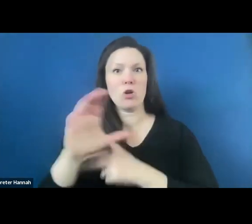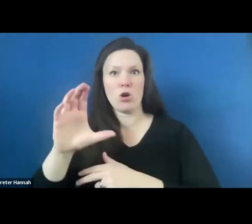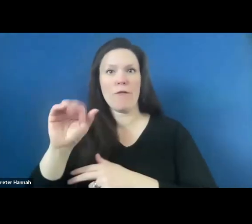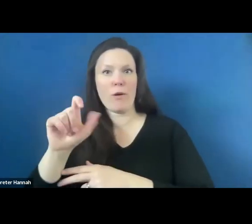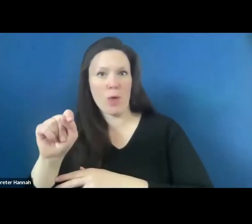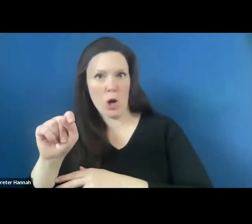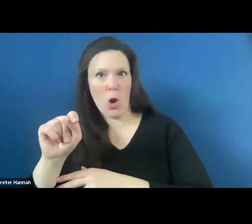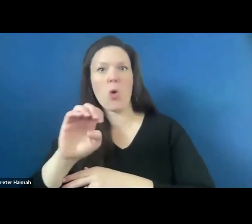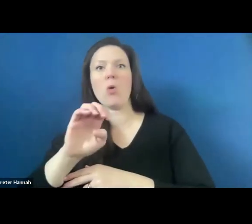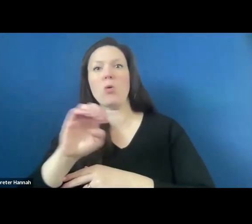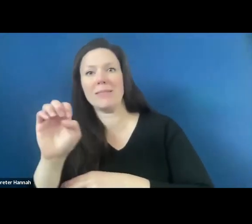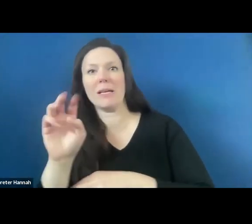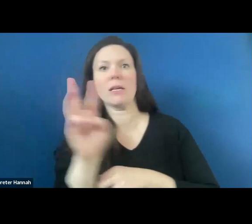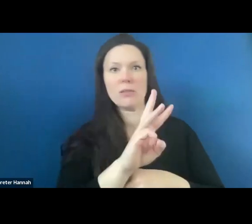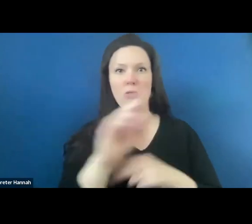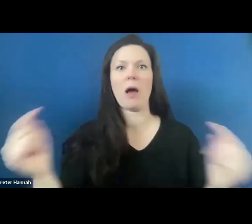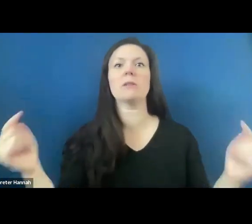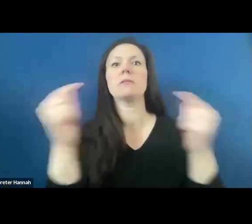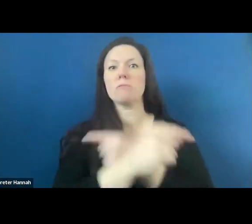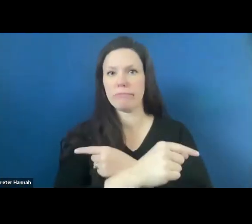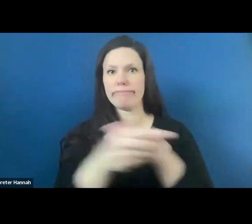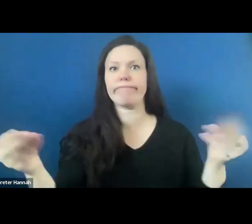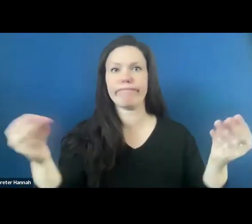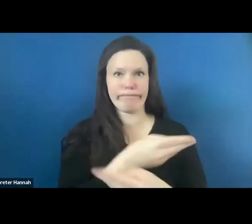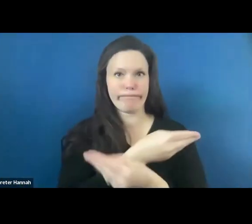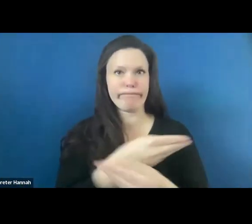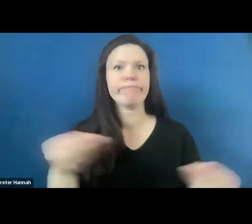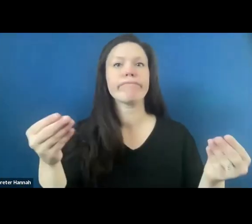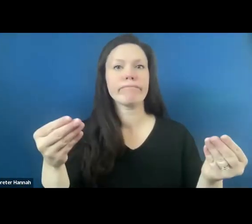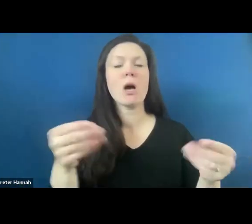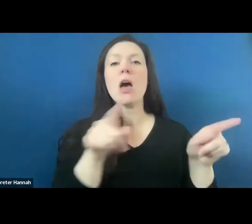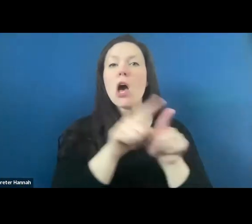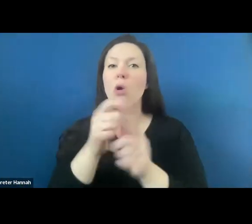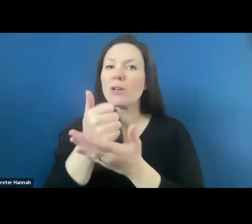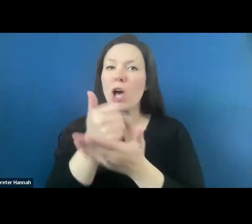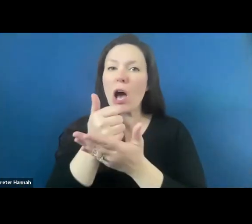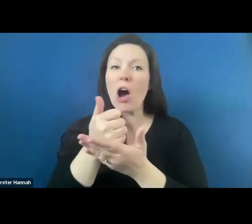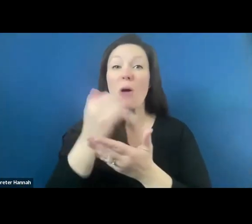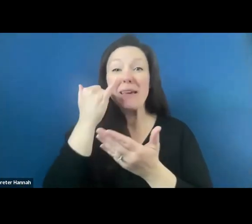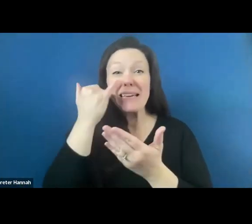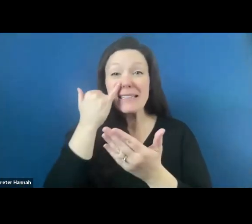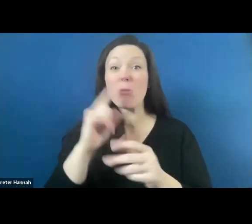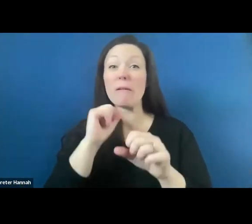And then secondly, to facilitate the exiting of mass numbers of people in case of nuclear war.